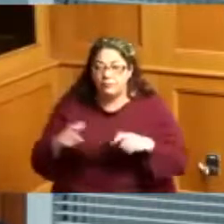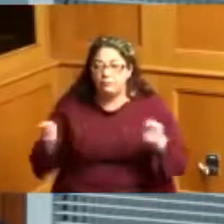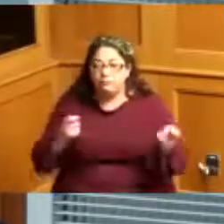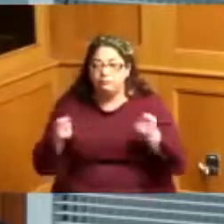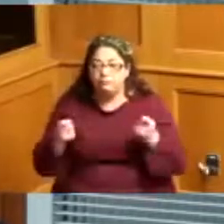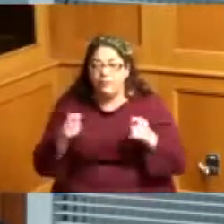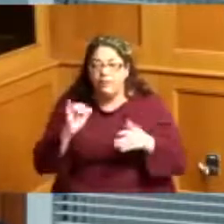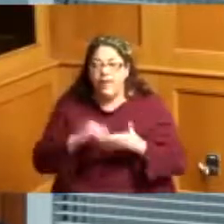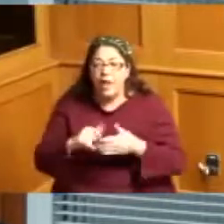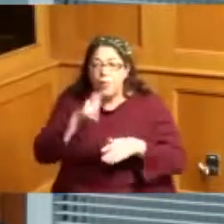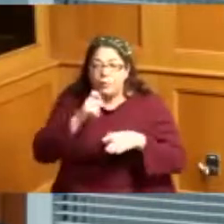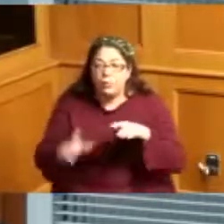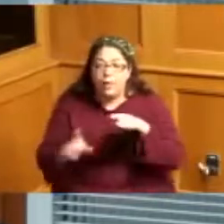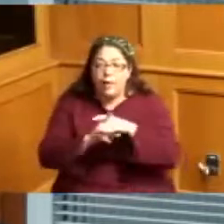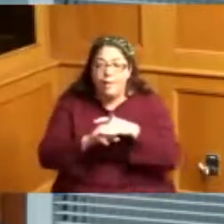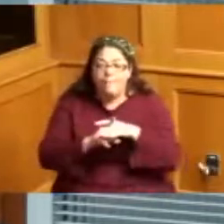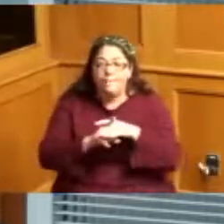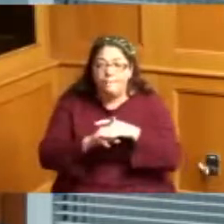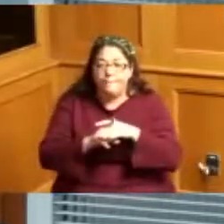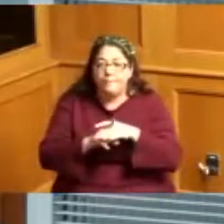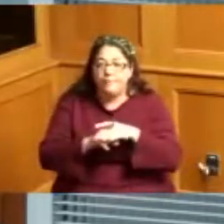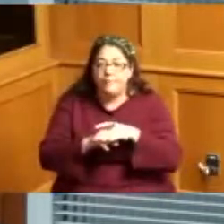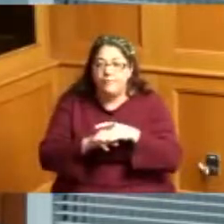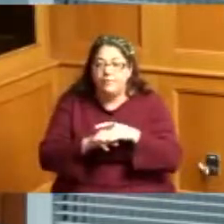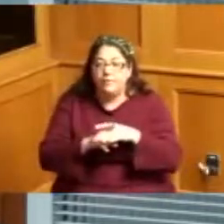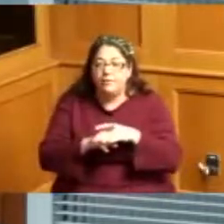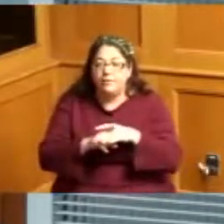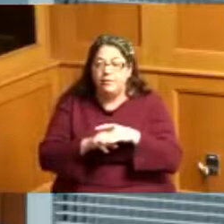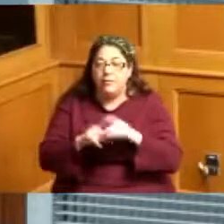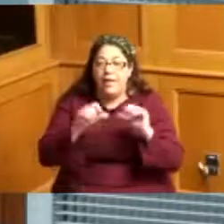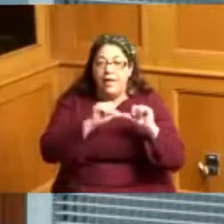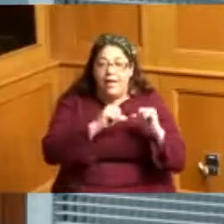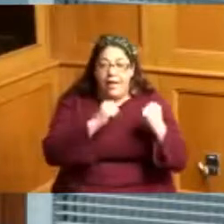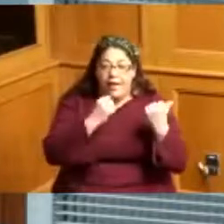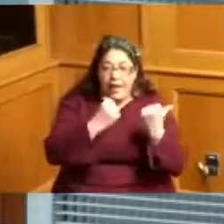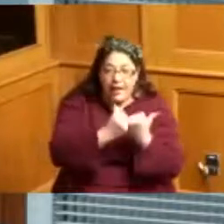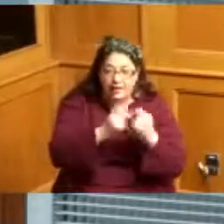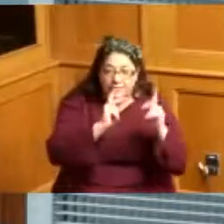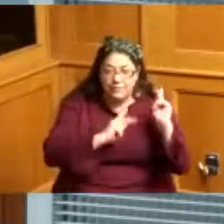showed up and you know that was was on both the agency stakeholder group the agency group